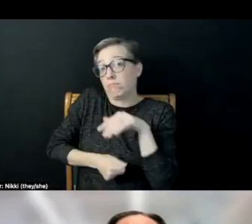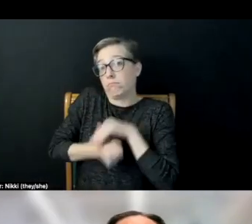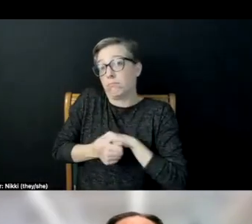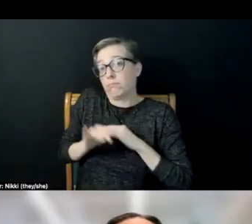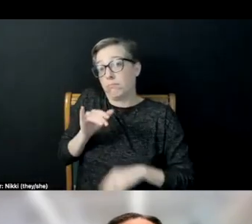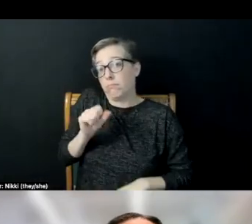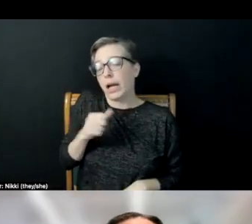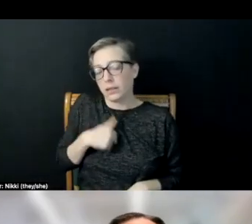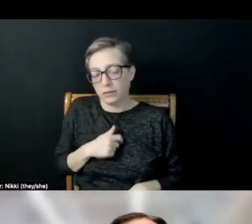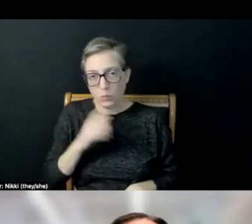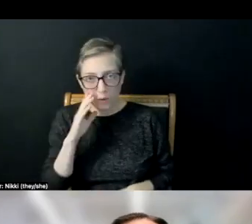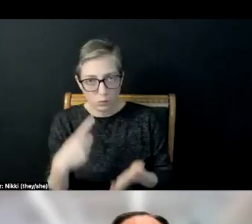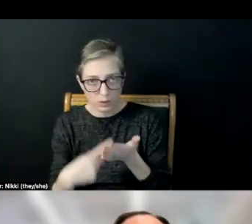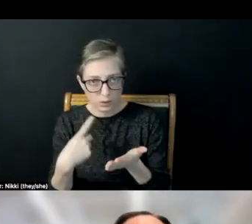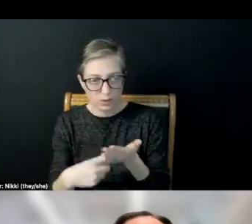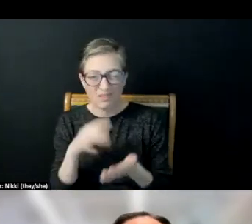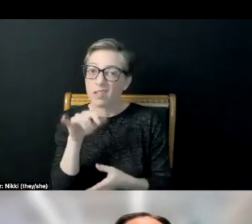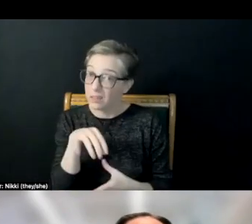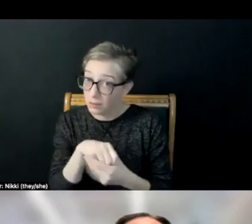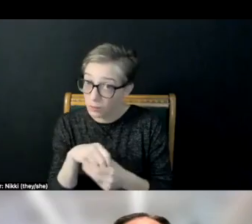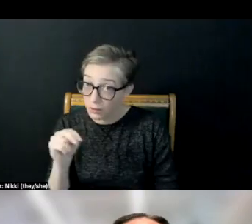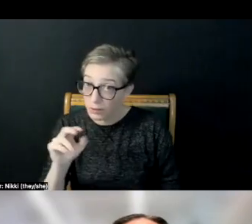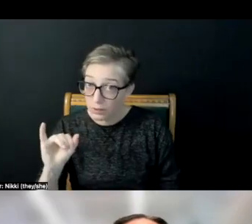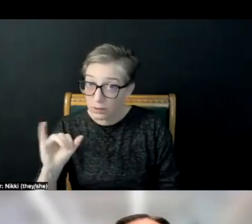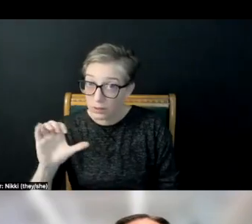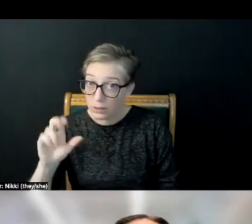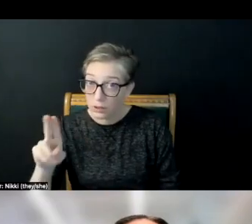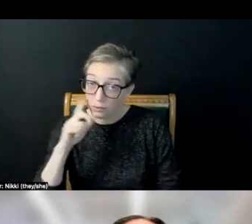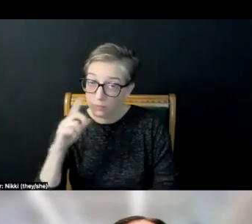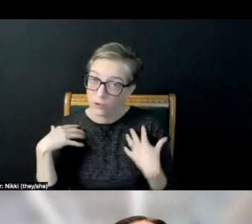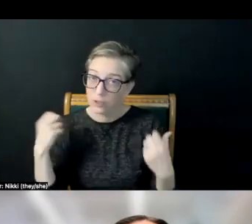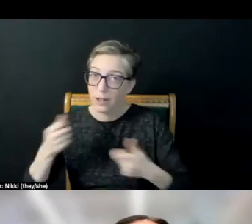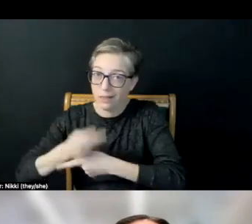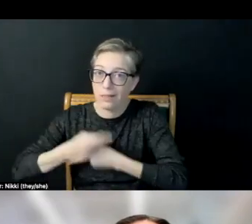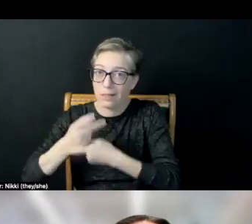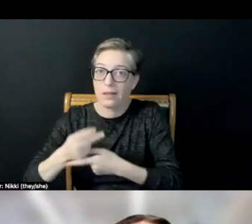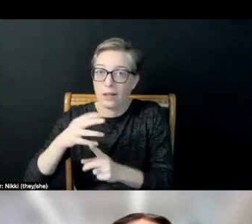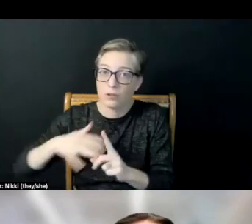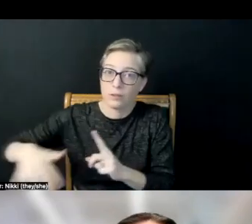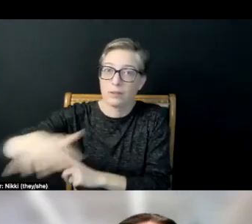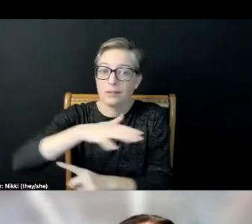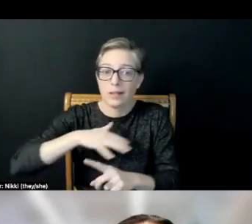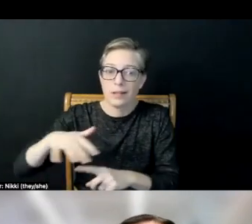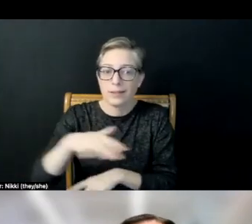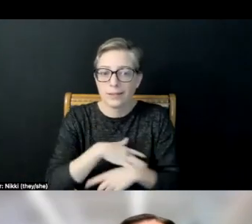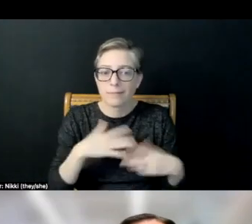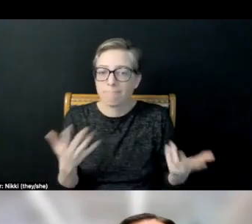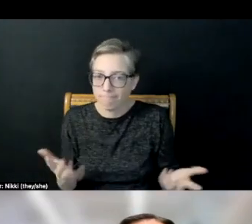which includes the NICU and how that can impact patient care and family engagement in the NICU.